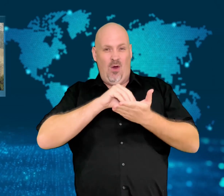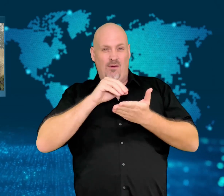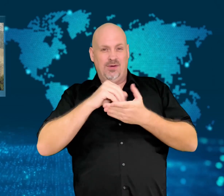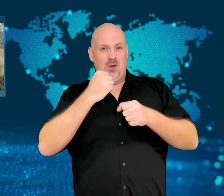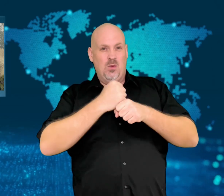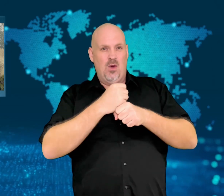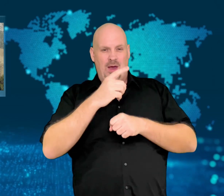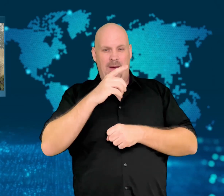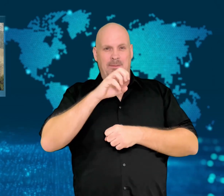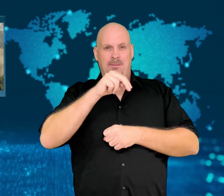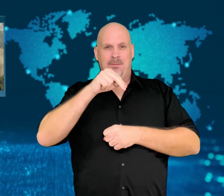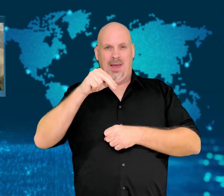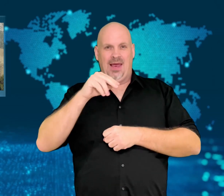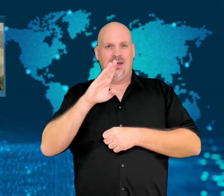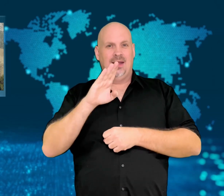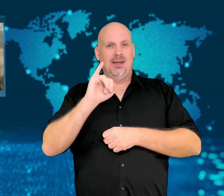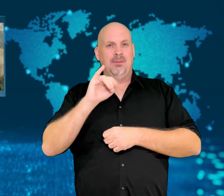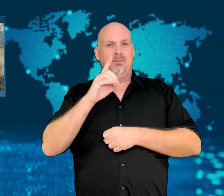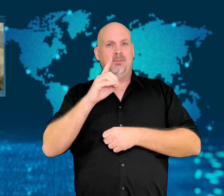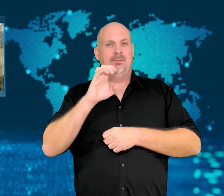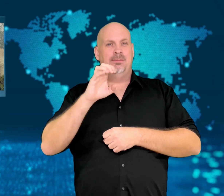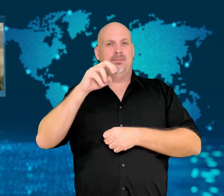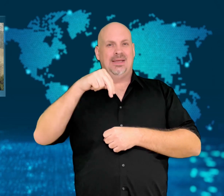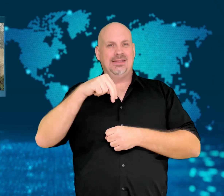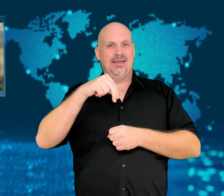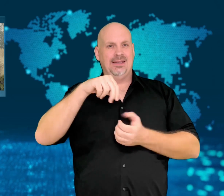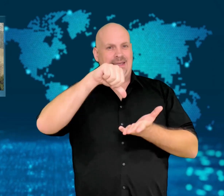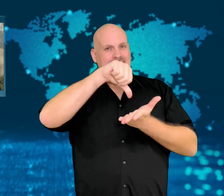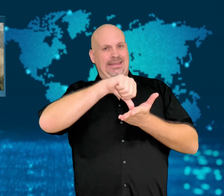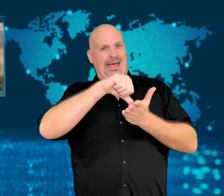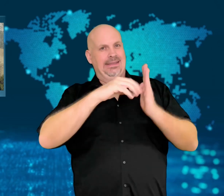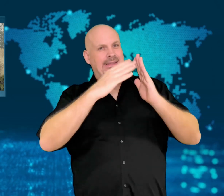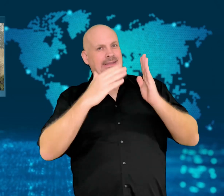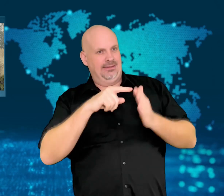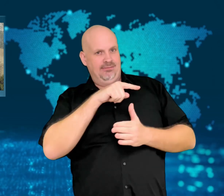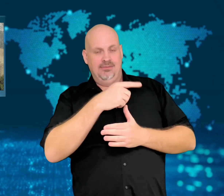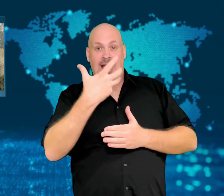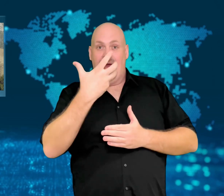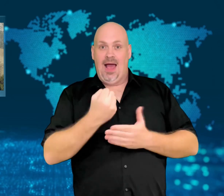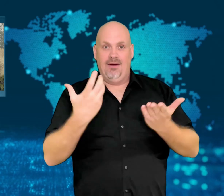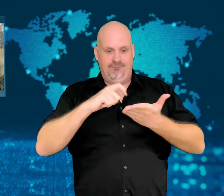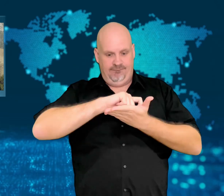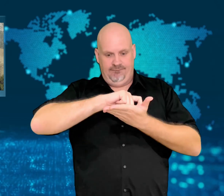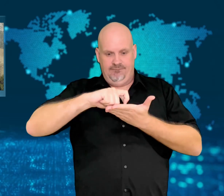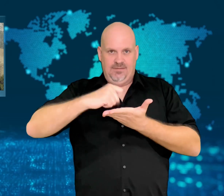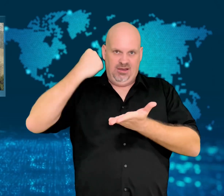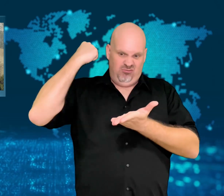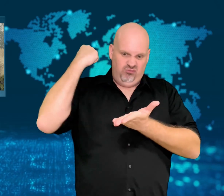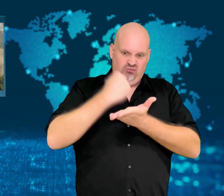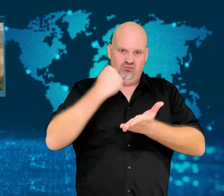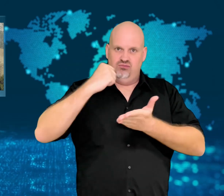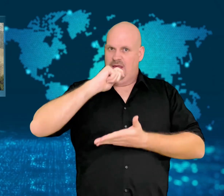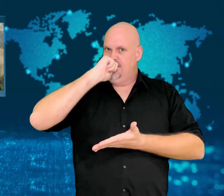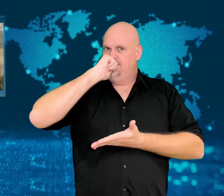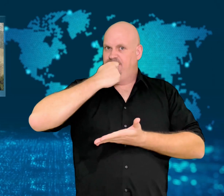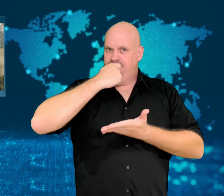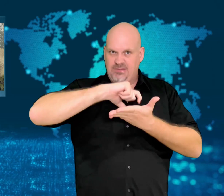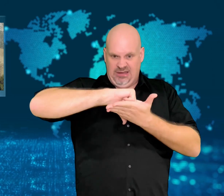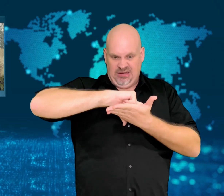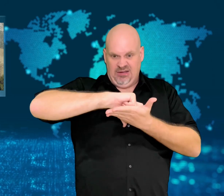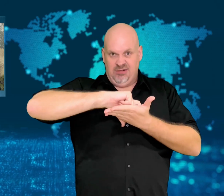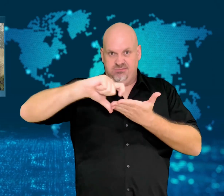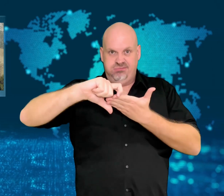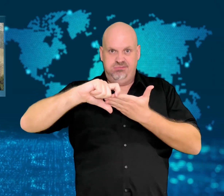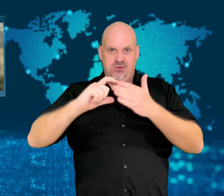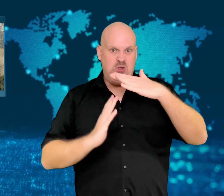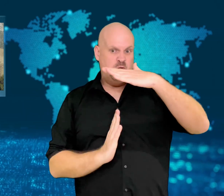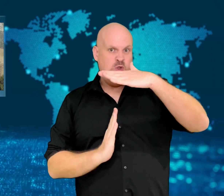Those found at his former offices at Penn Biden Center included top secret material.